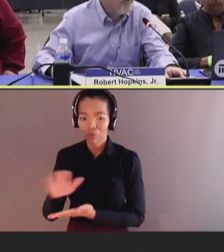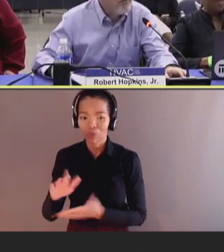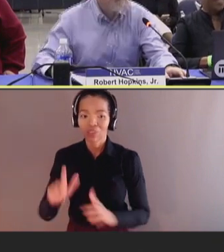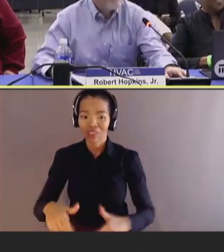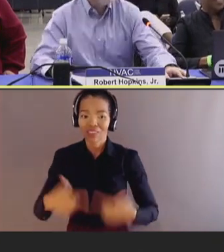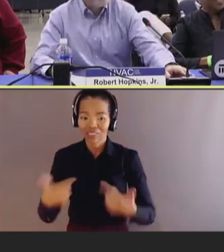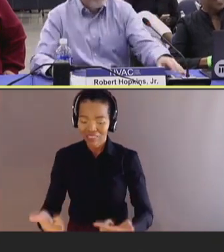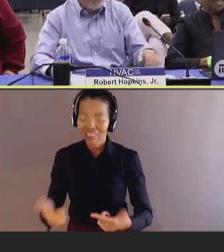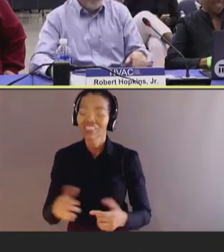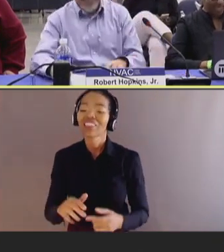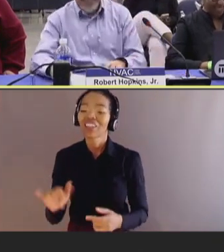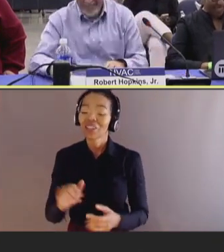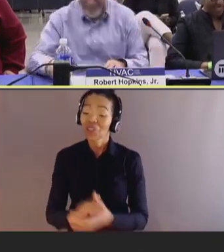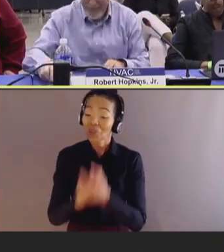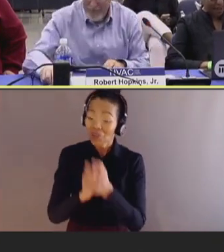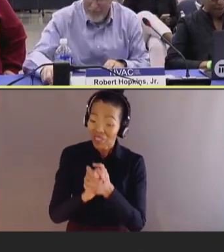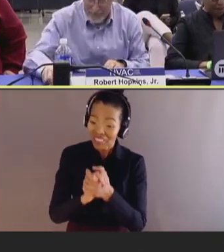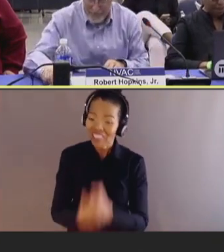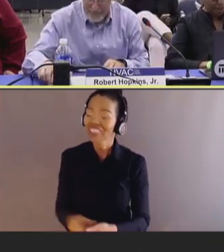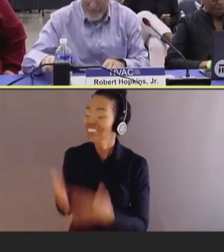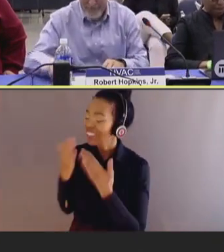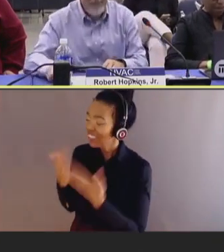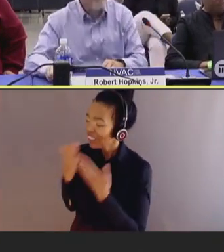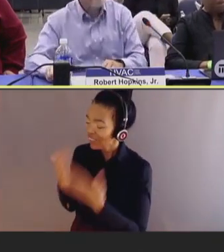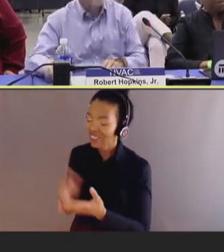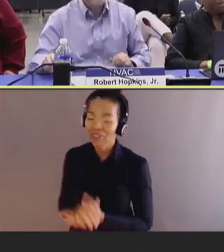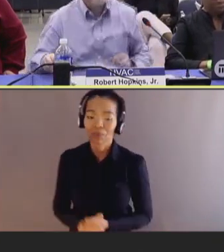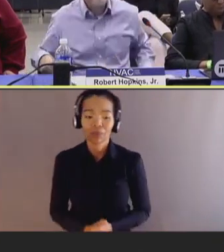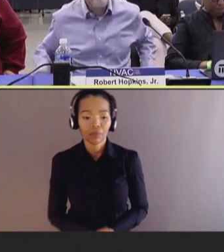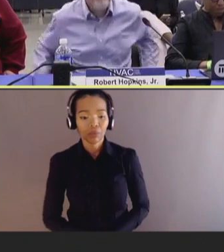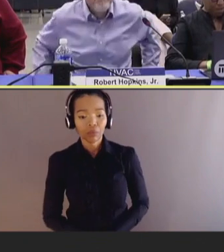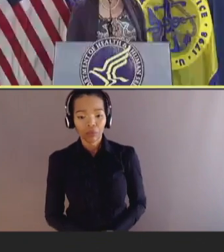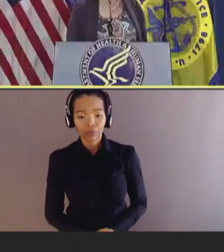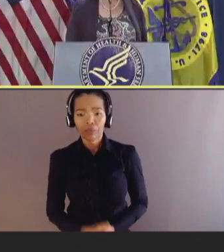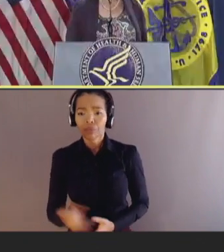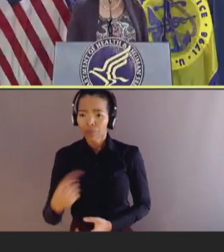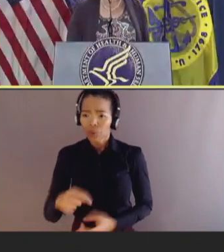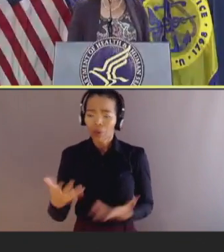Lois Privor-Dumm: Thank you. Thank you. And you've heard a lot of data today, and I think